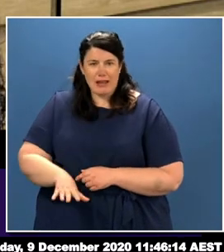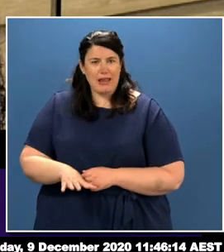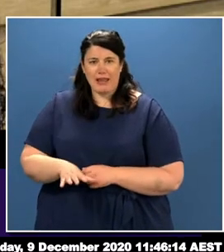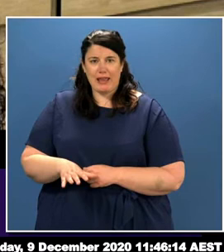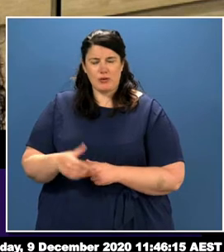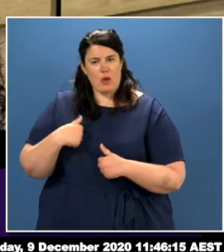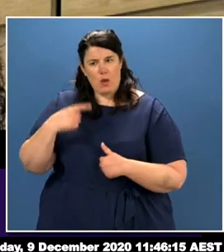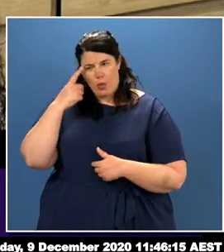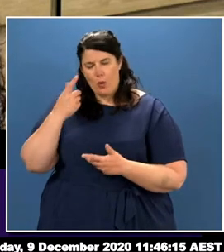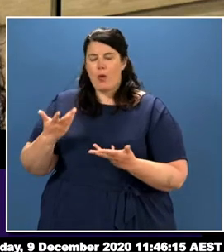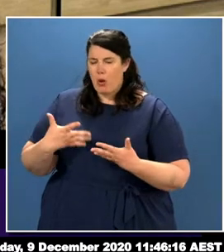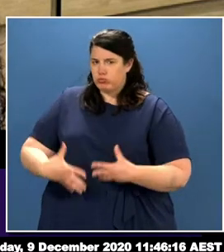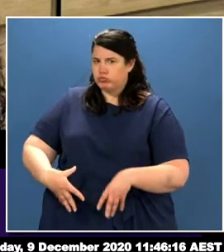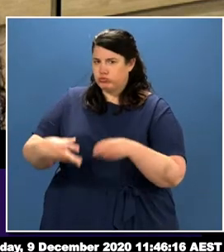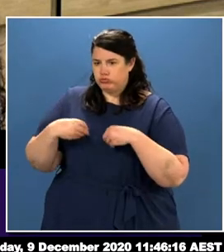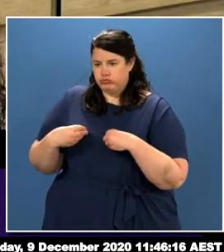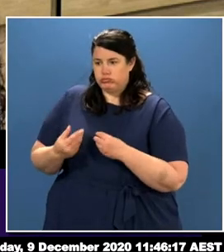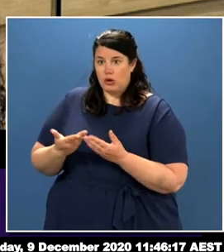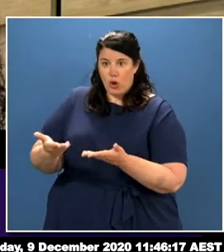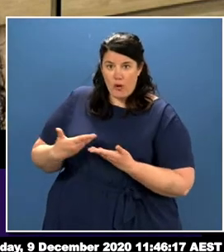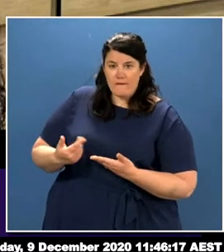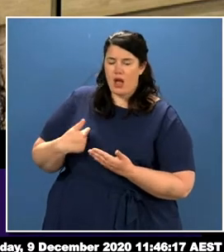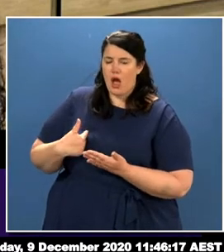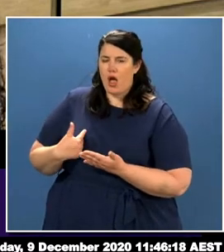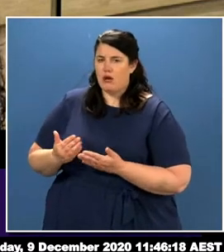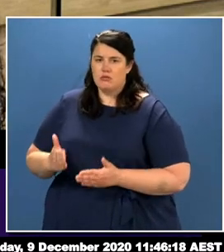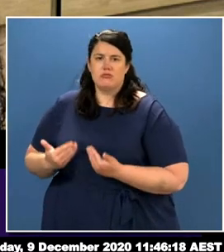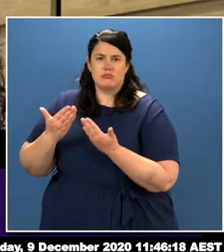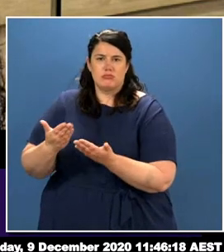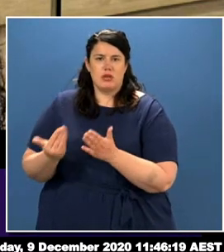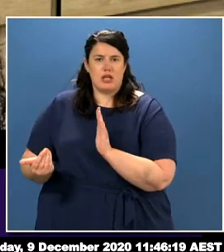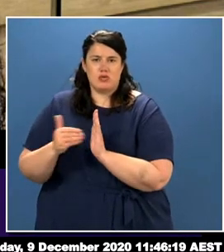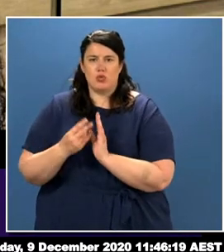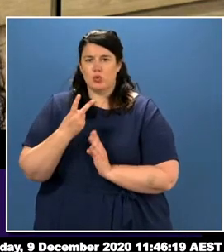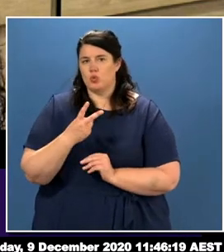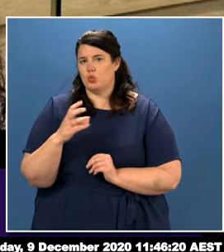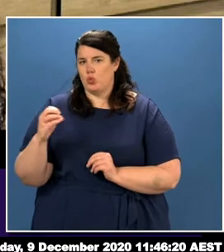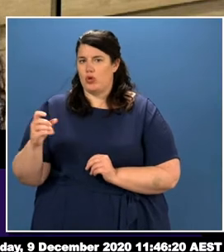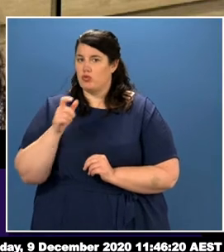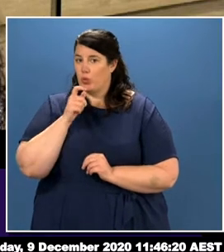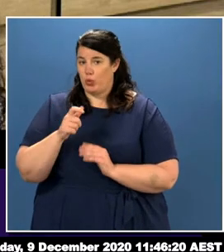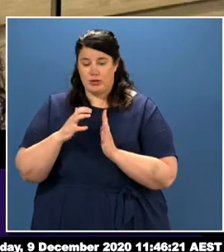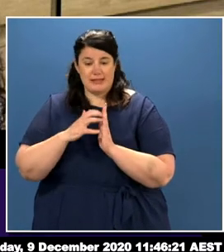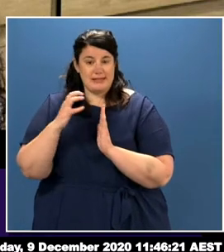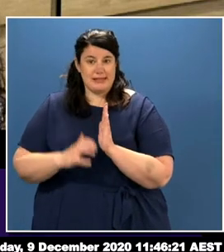take up the offer and put in that further 200-word statement.